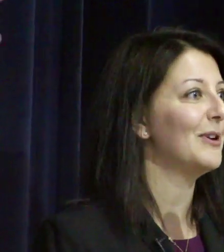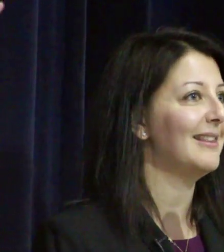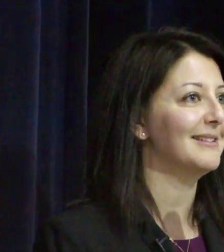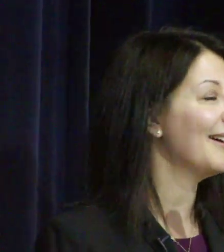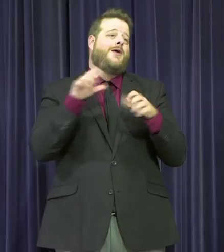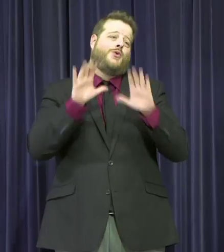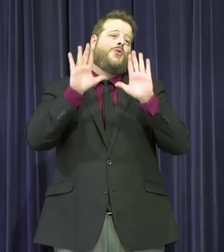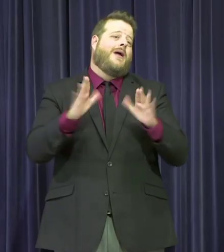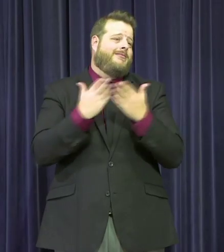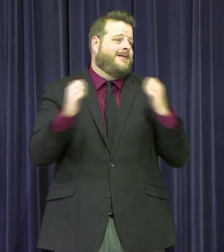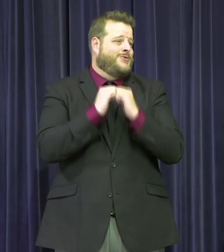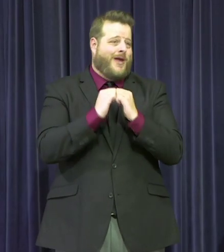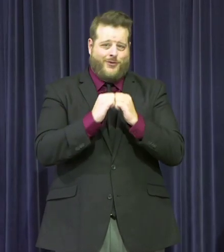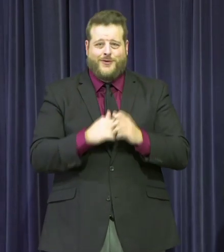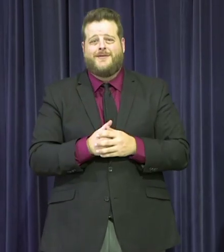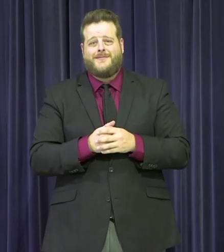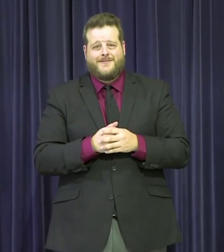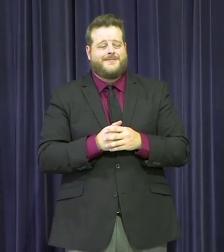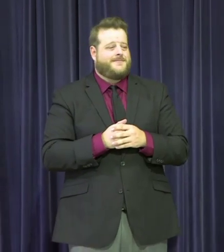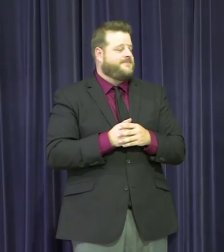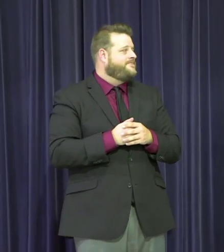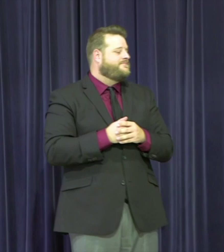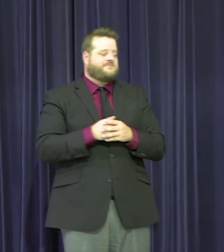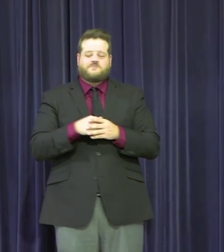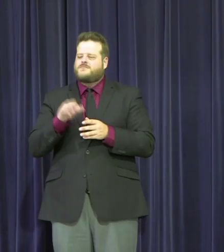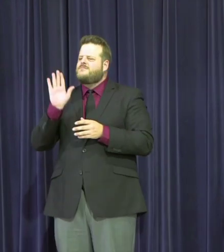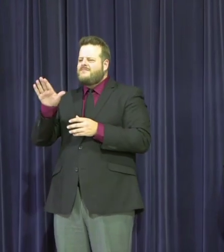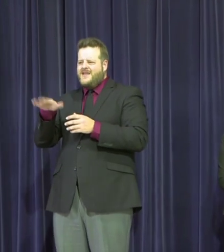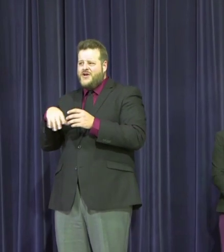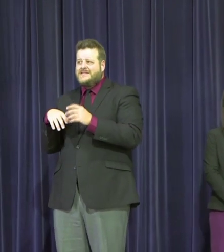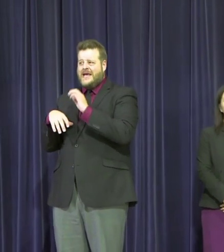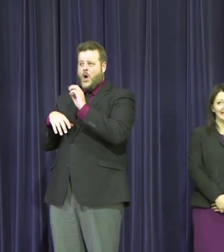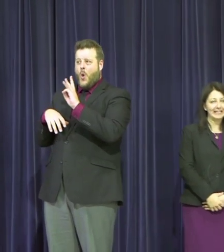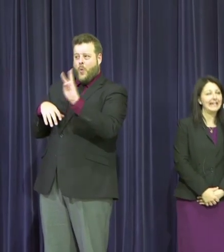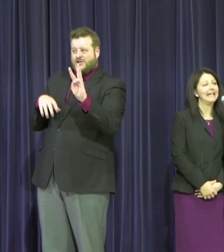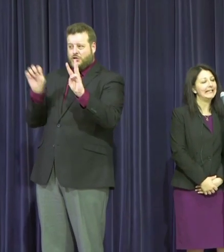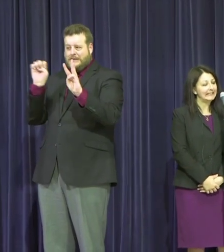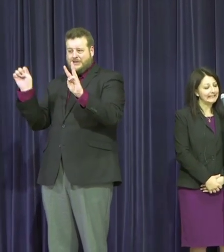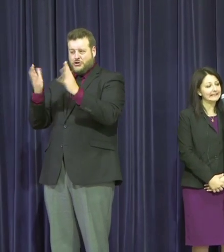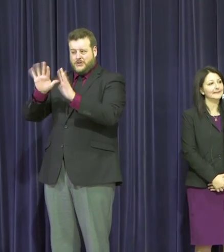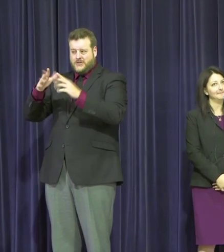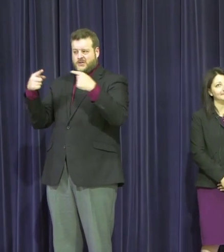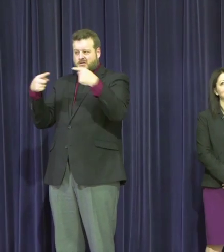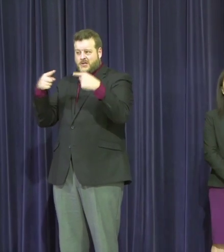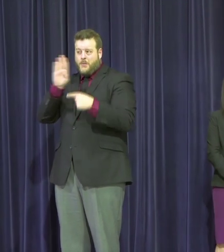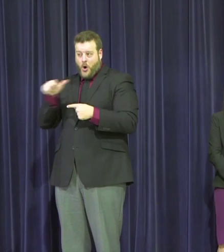do great things together. There's an eastern/western barbecue thing, we have to get you up to speed about that as well.